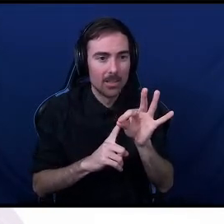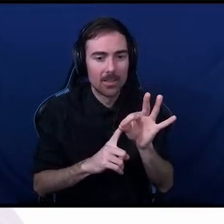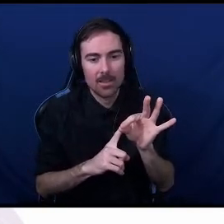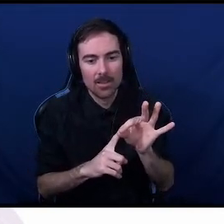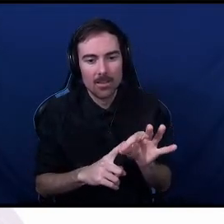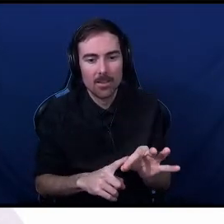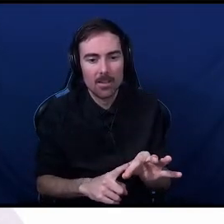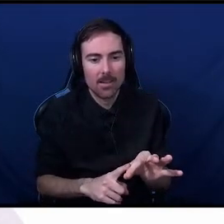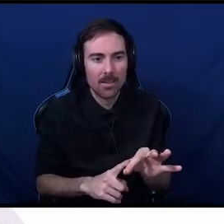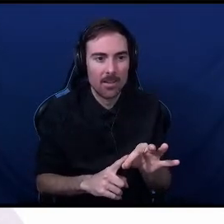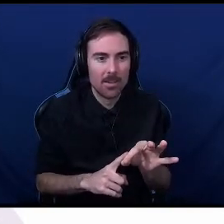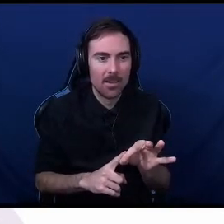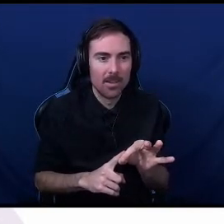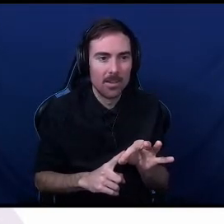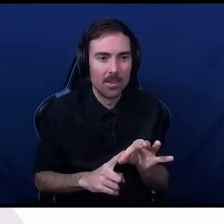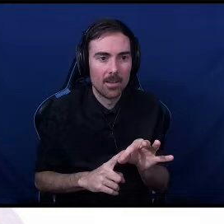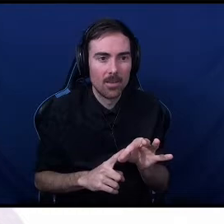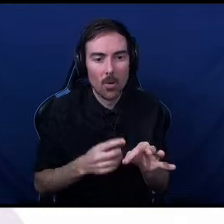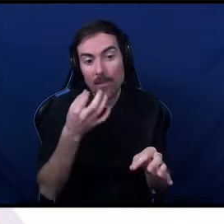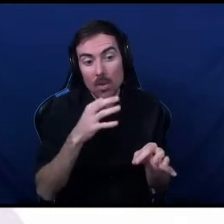Just get some couple of questions from the audience.